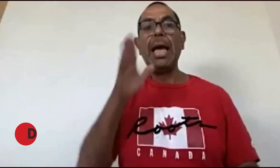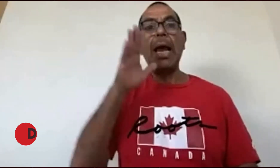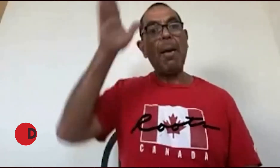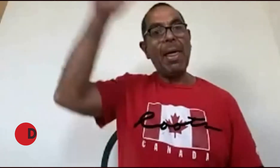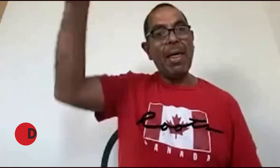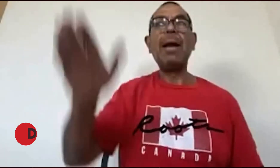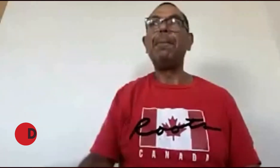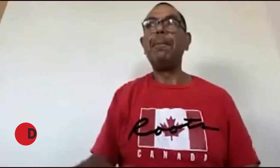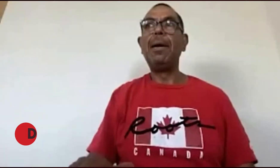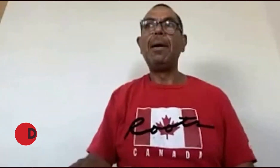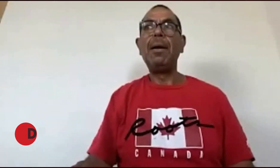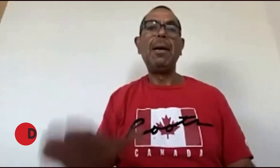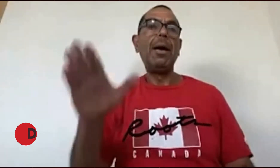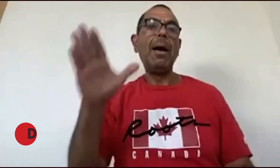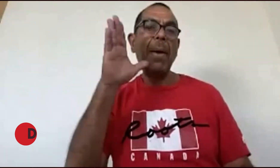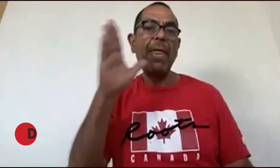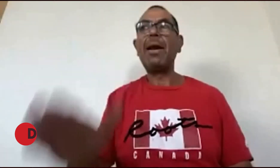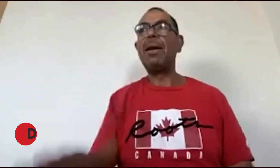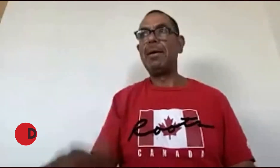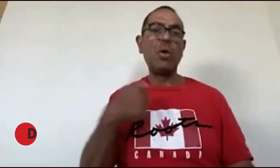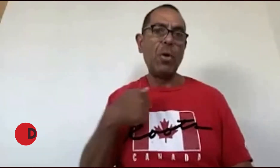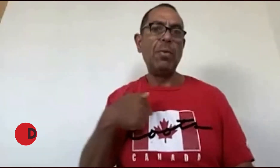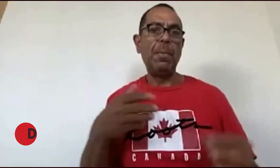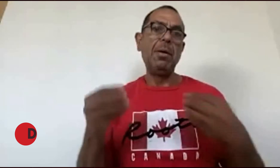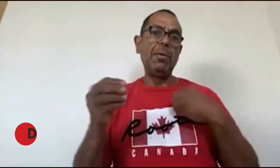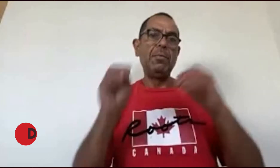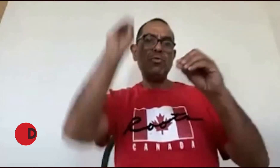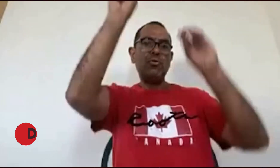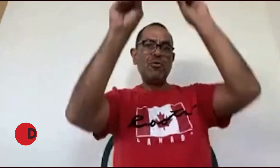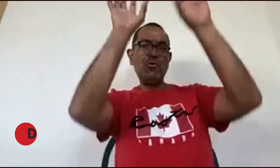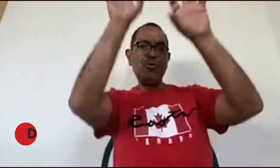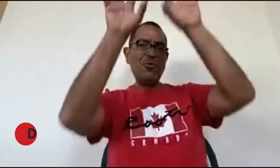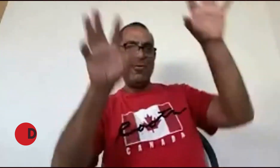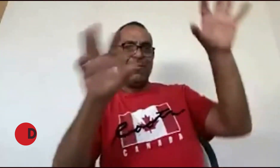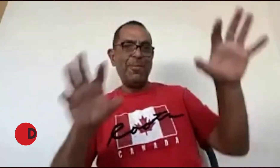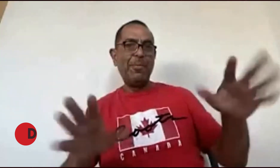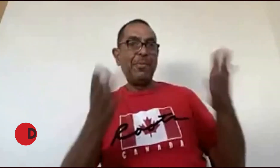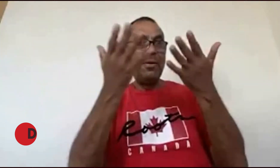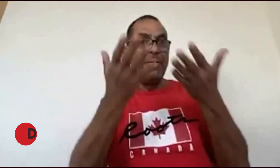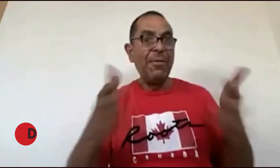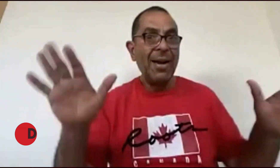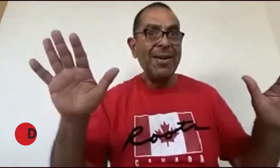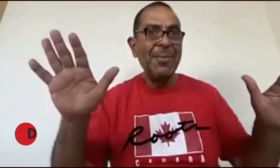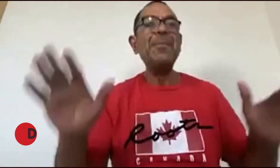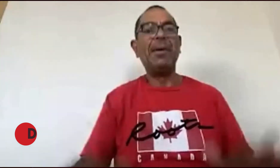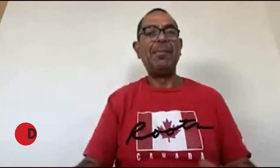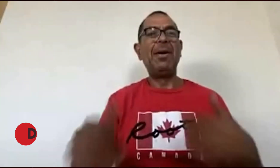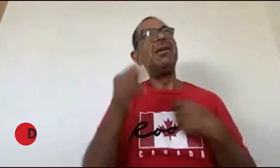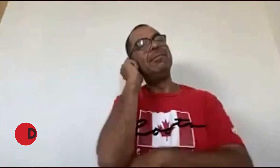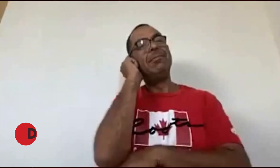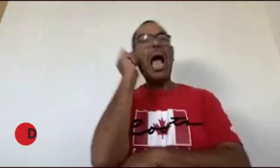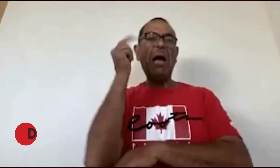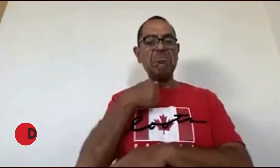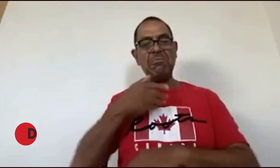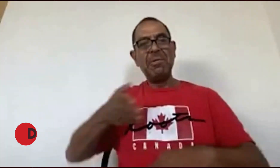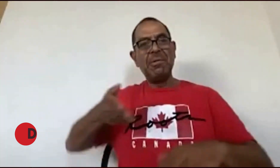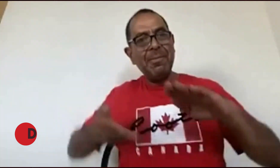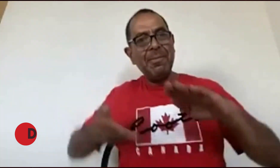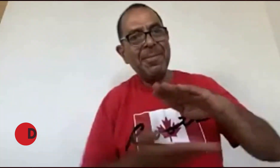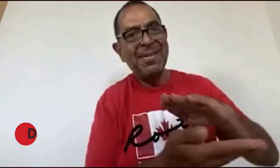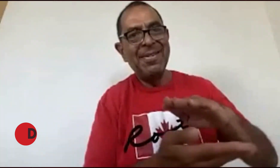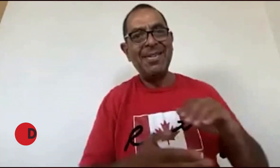After our whole family decorated the tree, I admired the tree